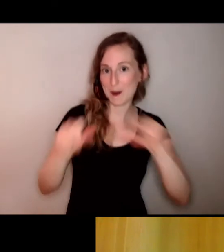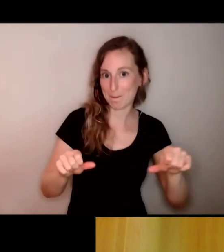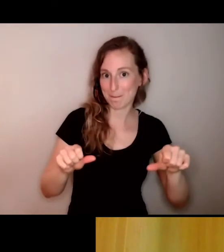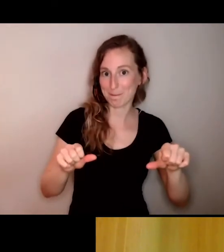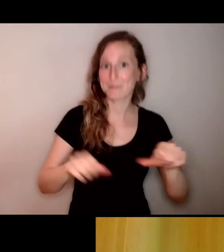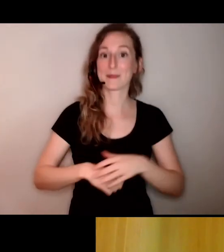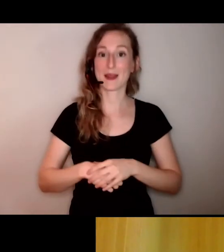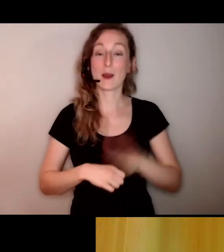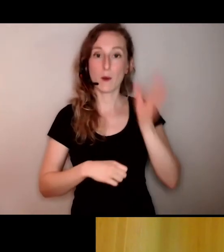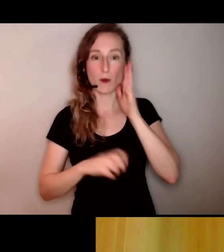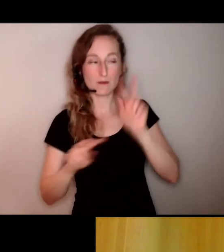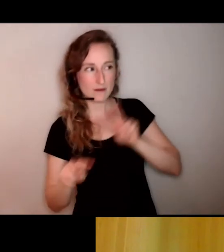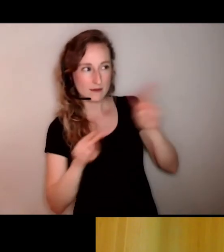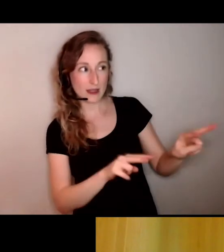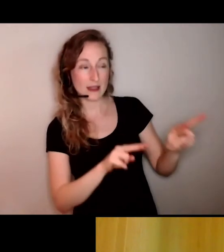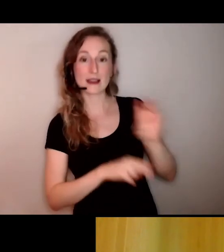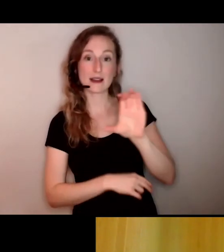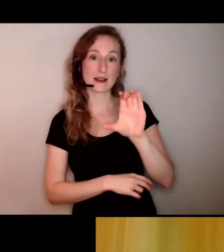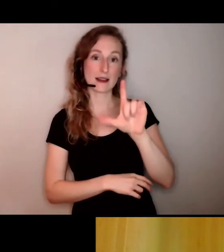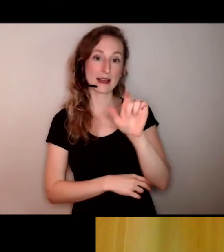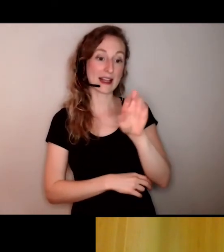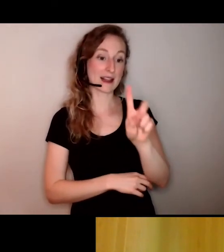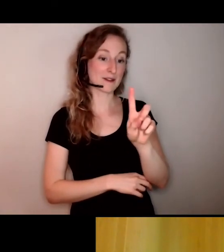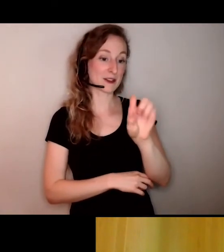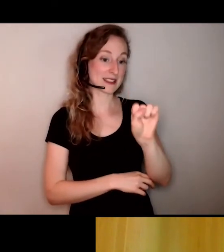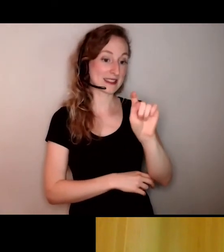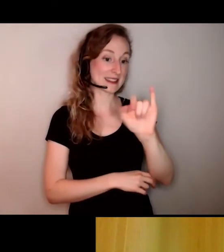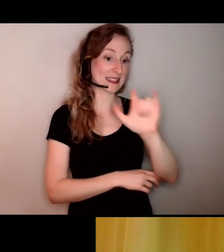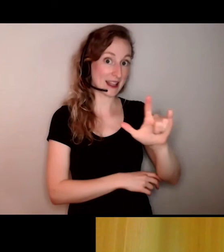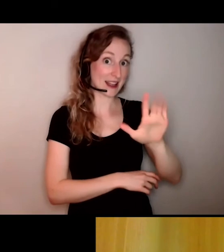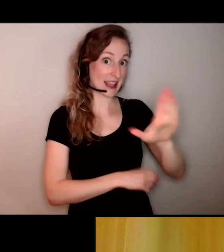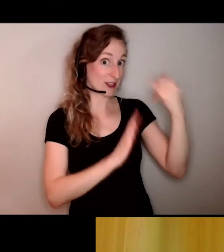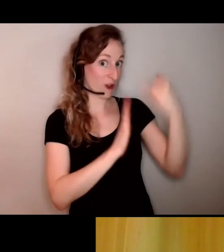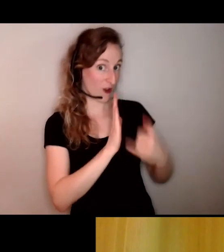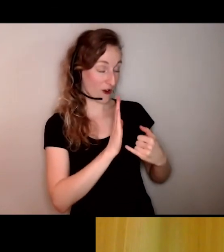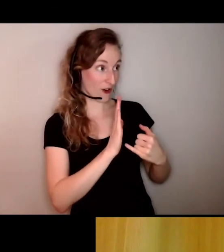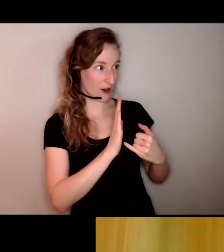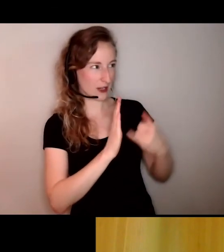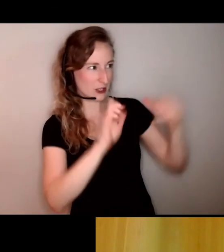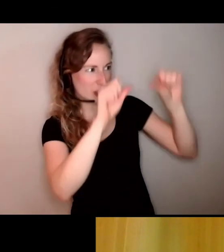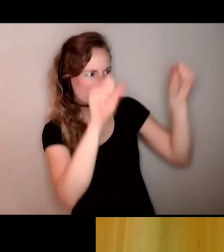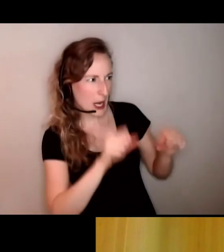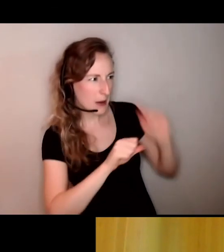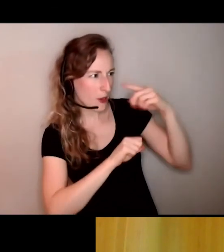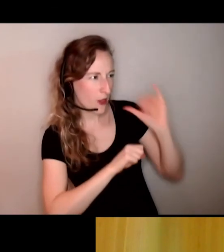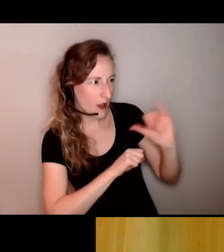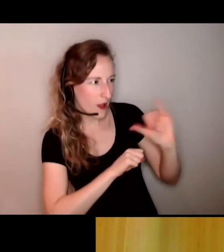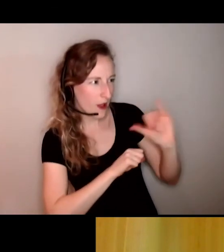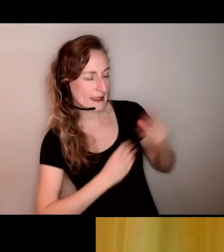we will focus on exploring shapes in our art too. So, to start us off and warm up our brains to be thinking about shapes, let's share what